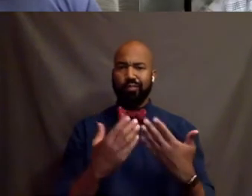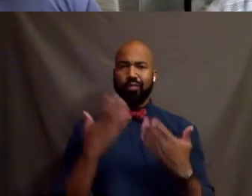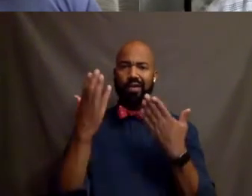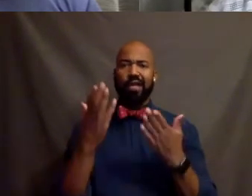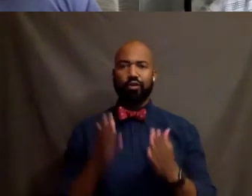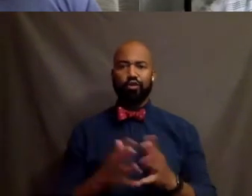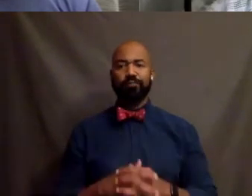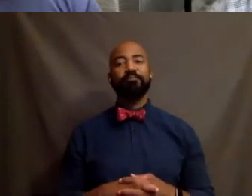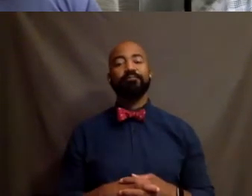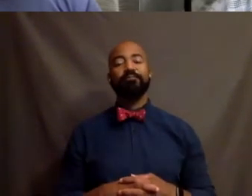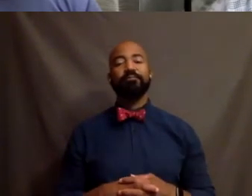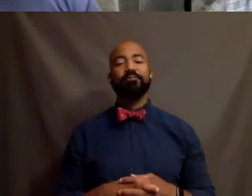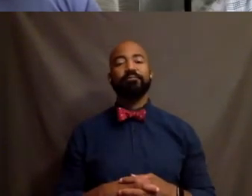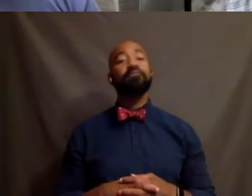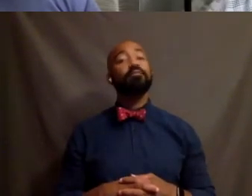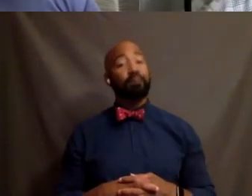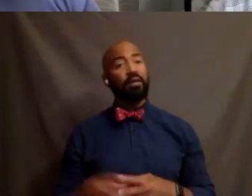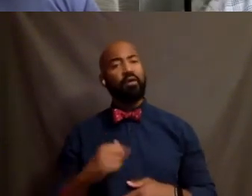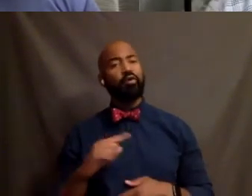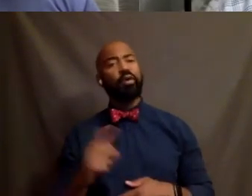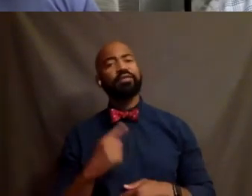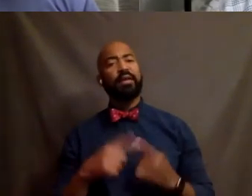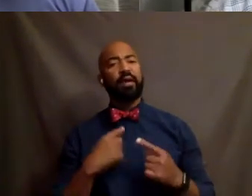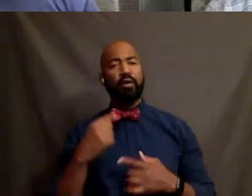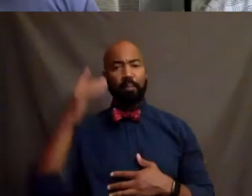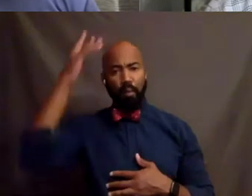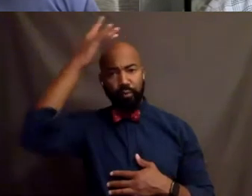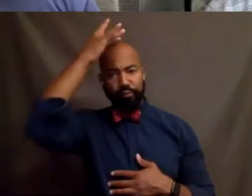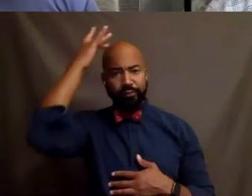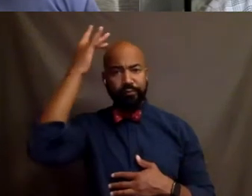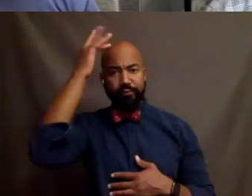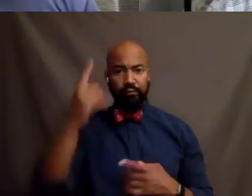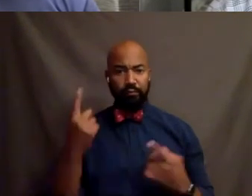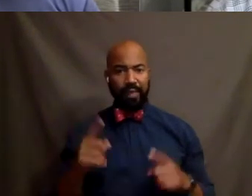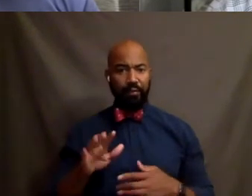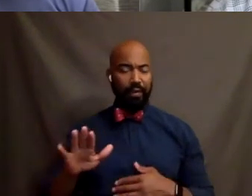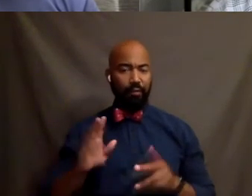running in this person's family and they say, I'm nonbinary, born female,